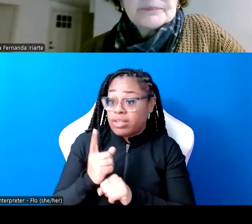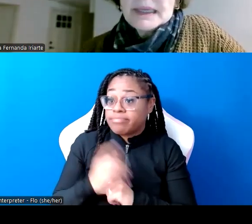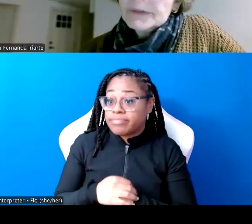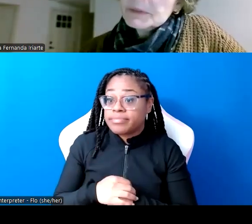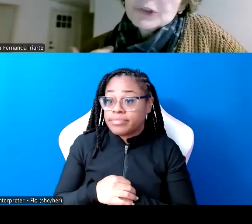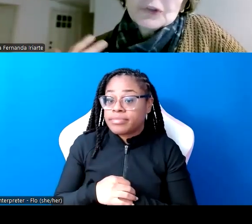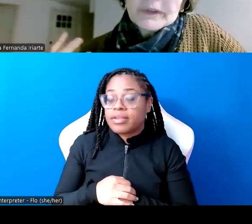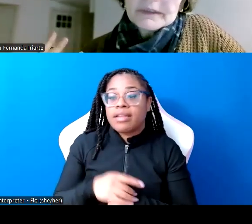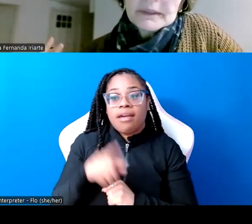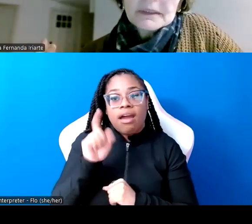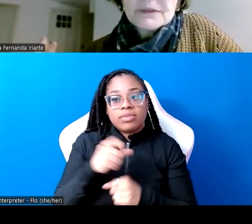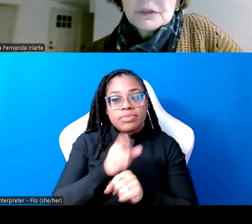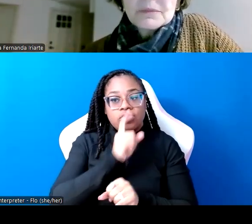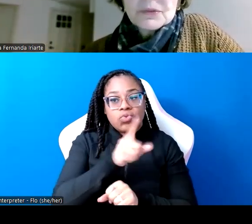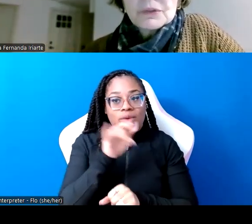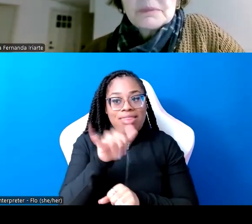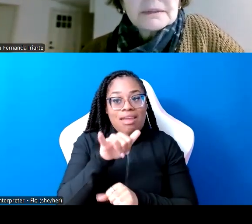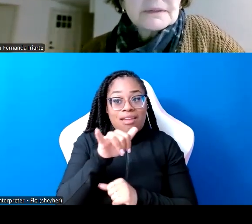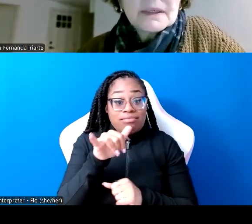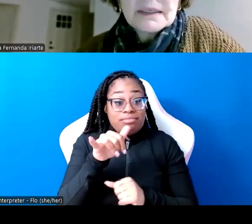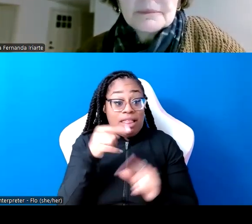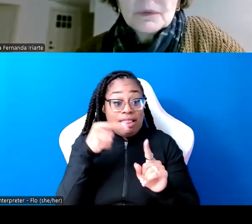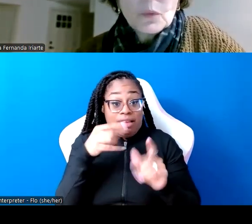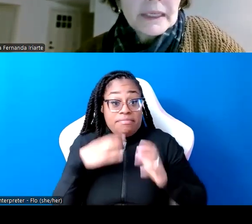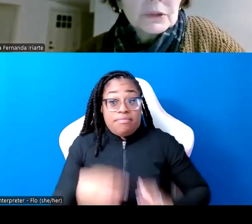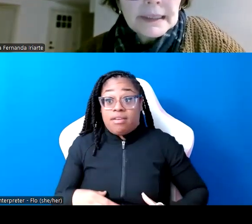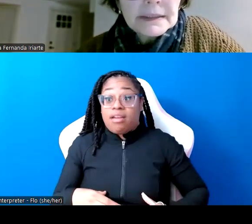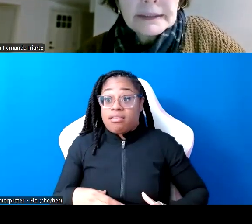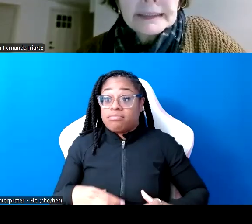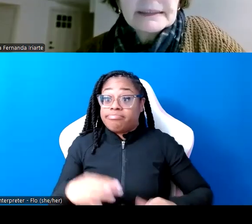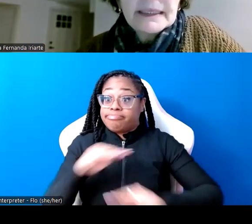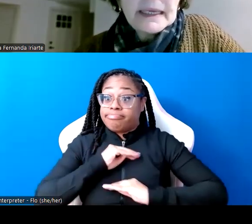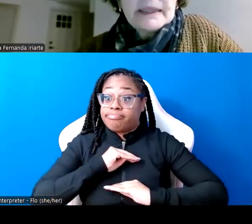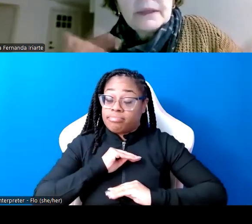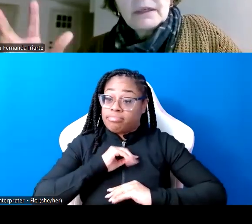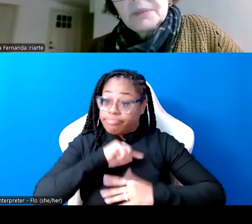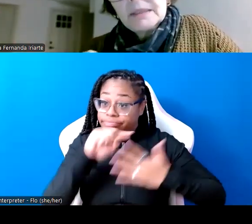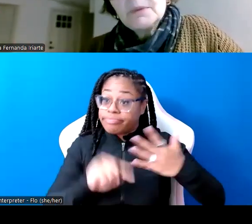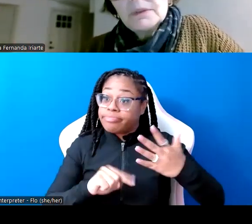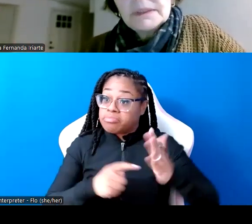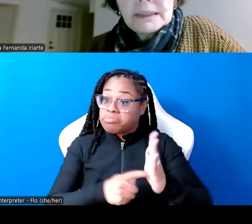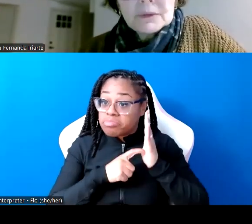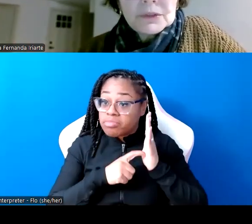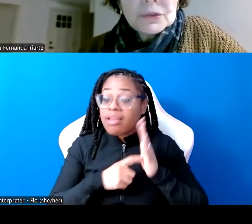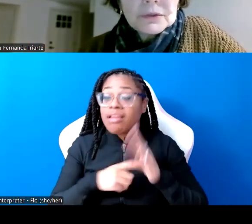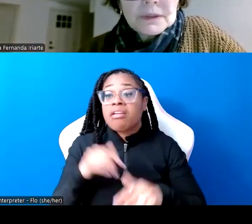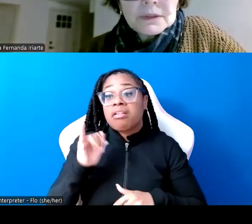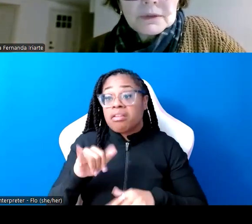They have to make sure that the consumer still meets, the waiver criteria. And there are people at the regional center.